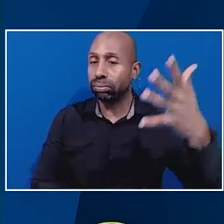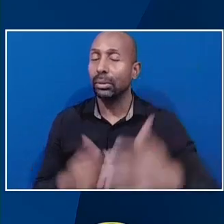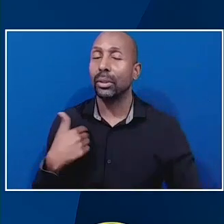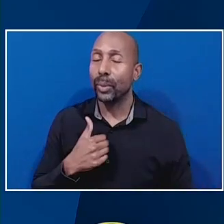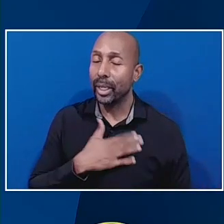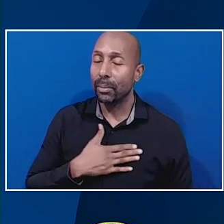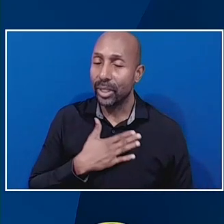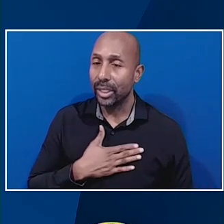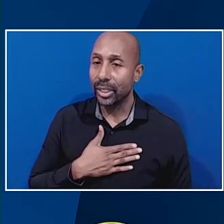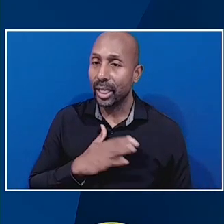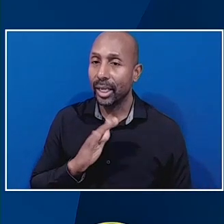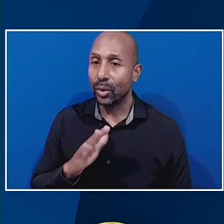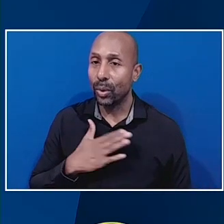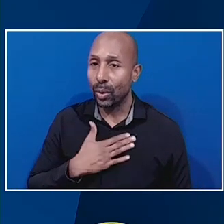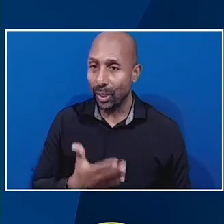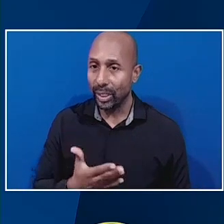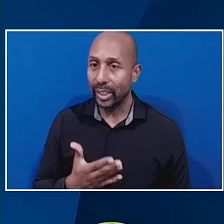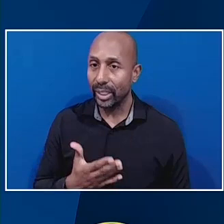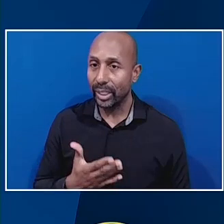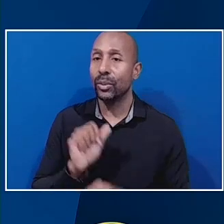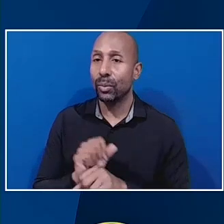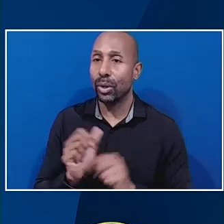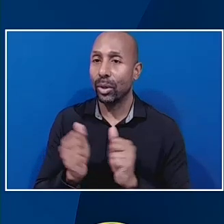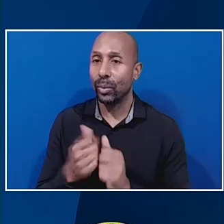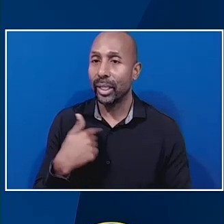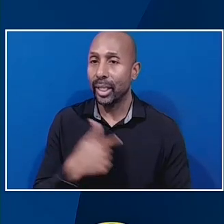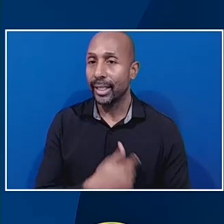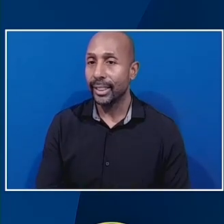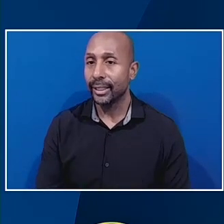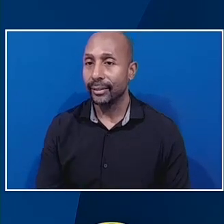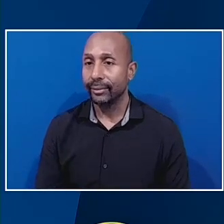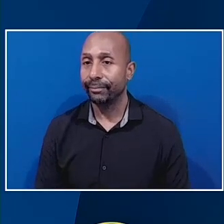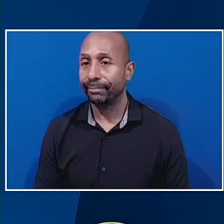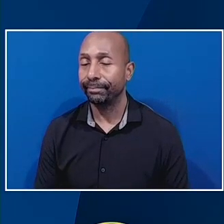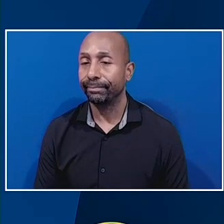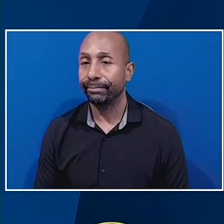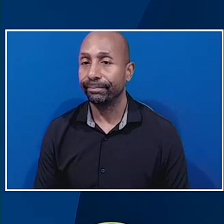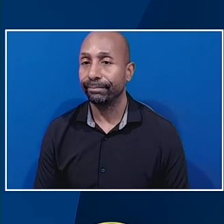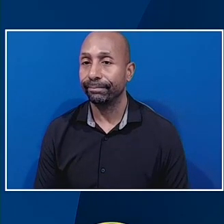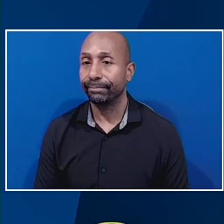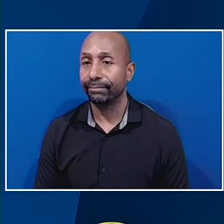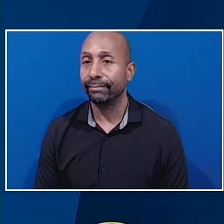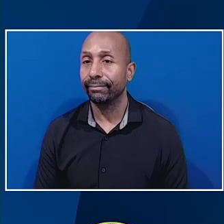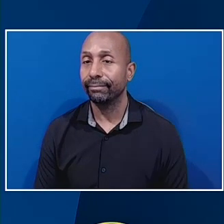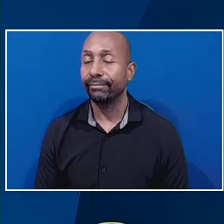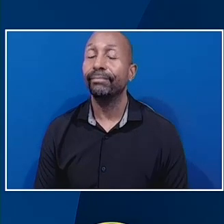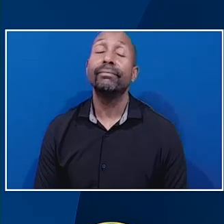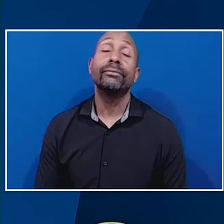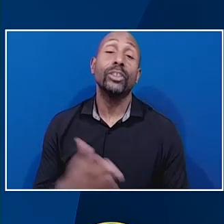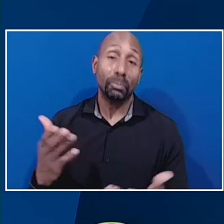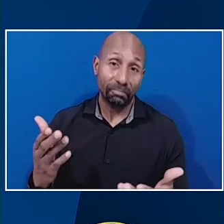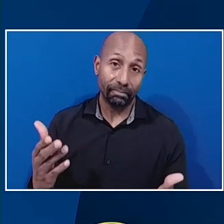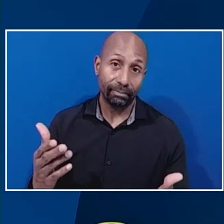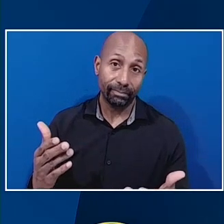willingness to work with us on that. So with that, have a great rest of the